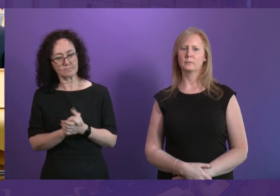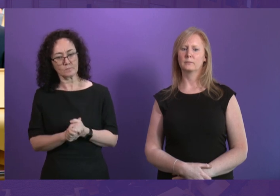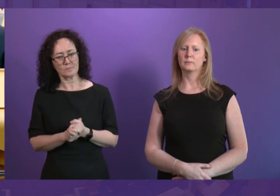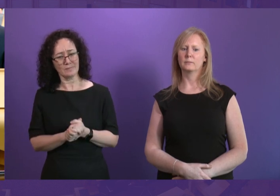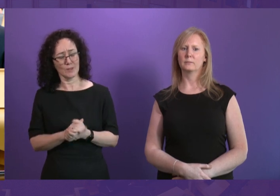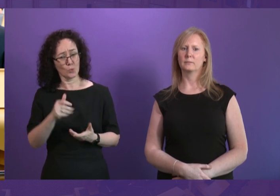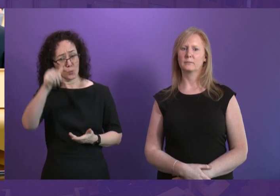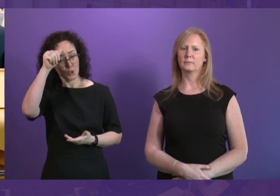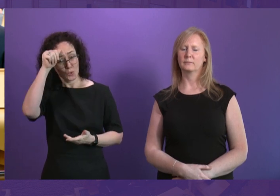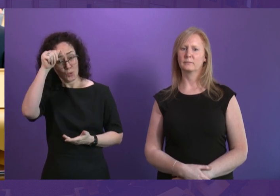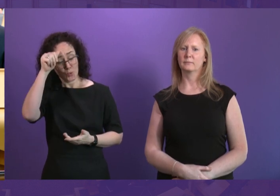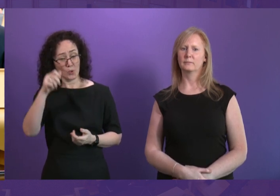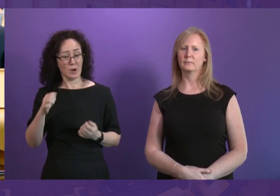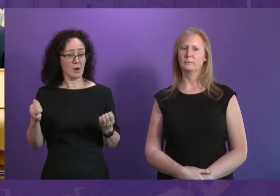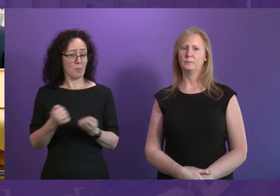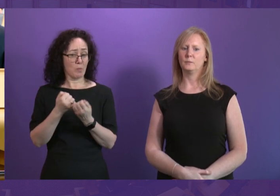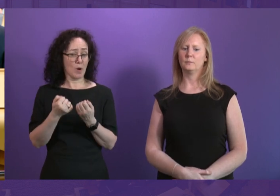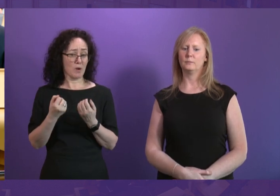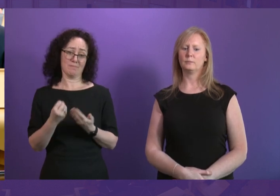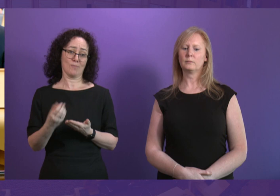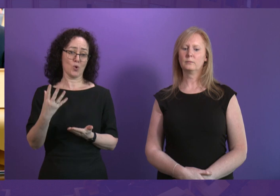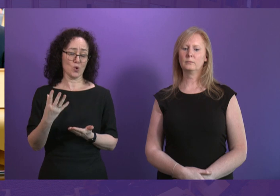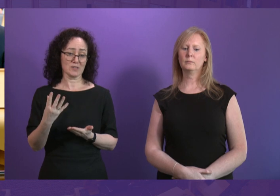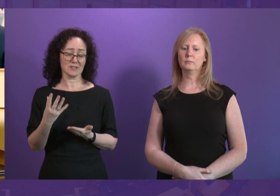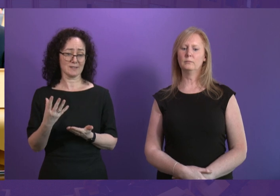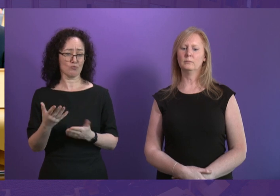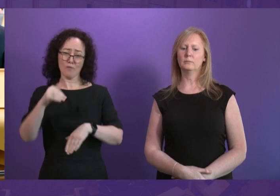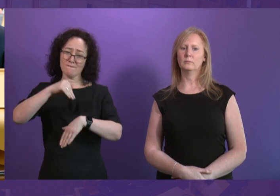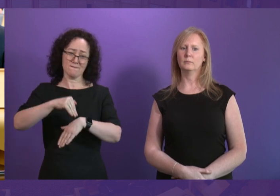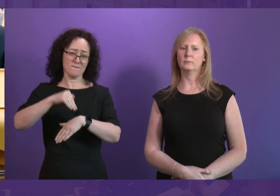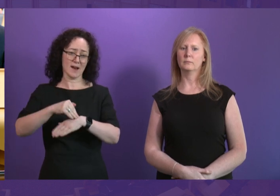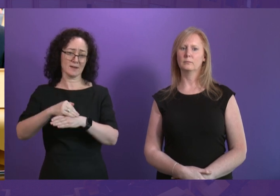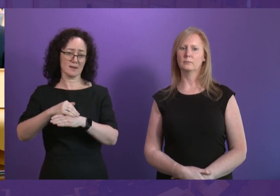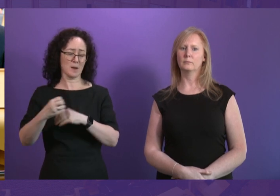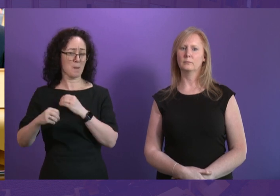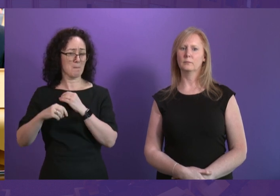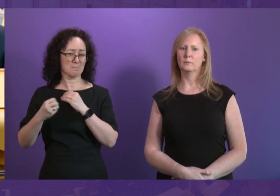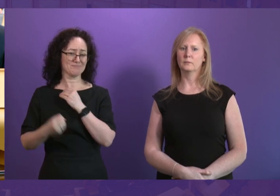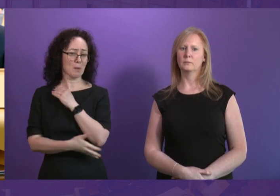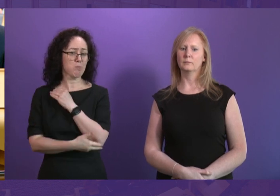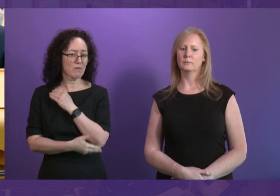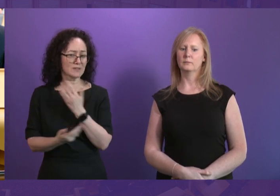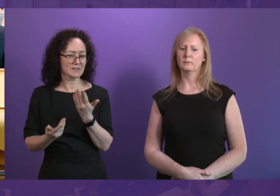over, are the biggest driver of fuel poverty. Where we have powers, we are taking action, including by introducing the Fuel Poverty (Target, Definition and Strategy) (Scotland)